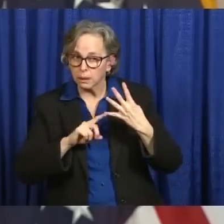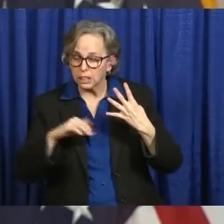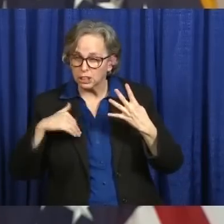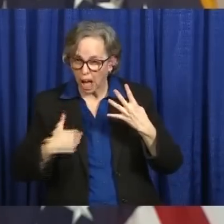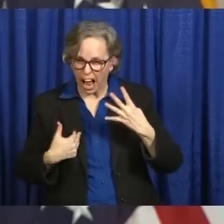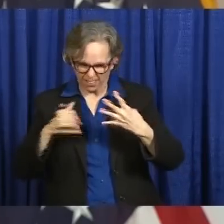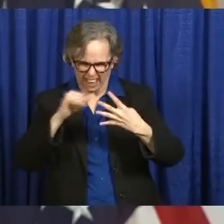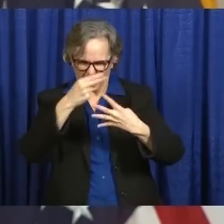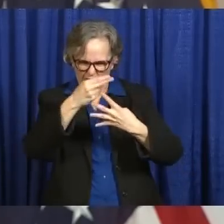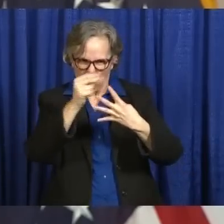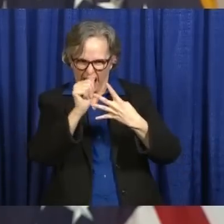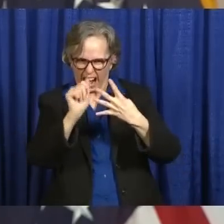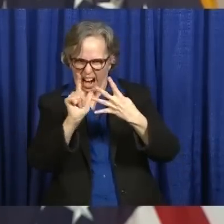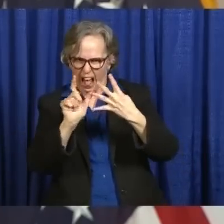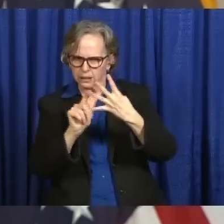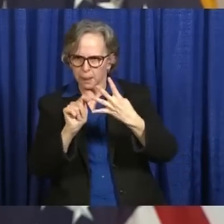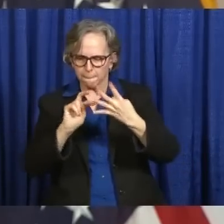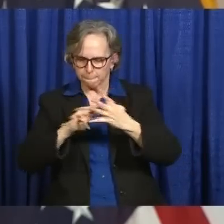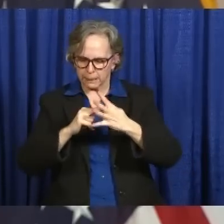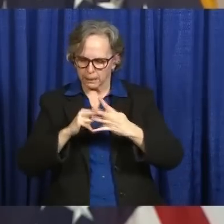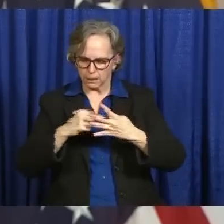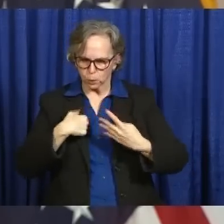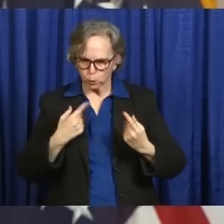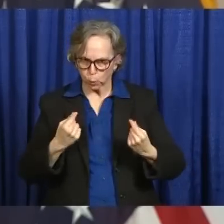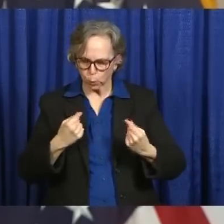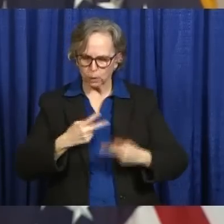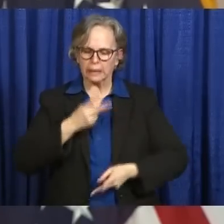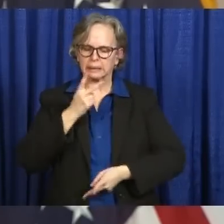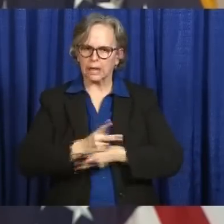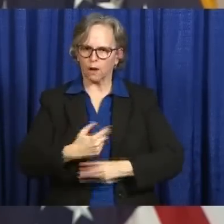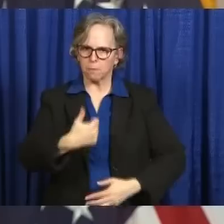HUNGRY, ANGRY, LONELY OR TIRED. GIVE YOURSELF A BREAK AND TAKE